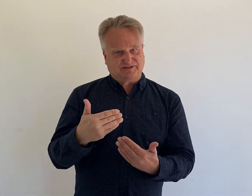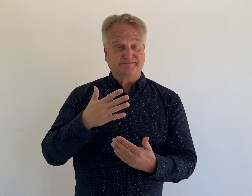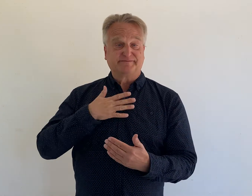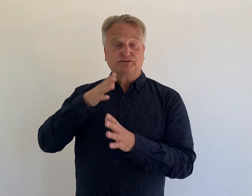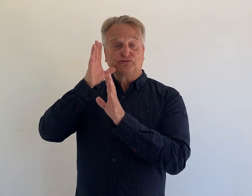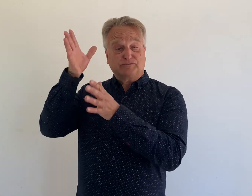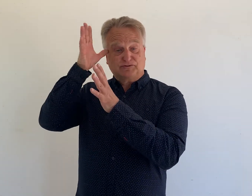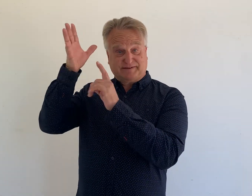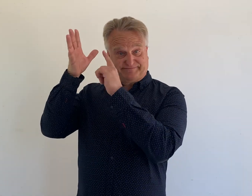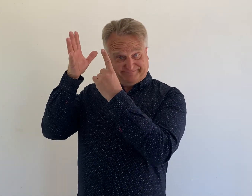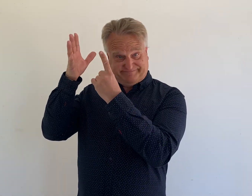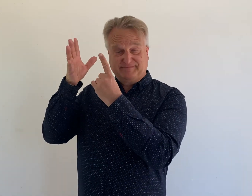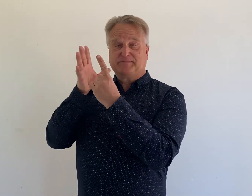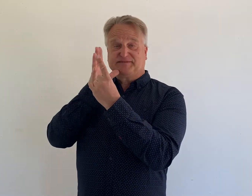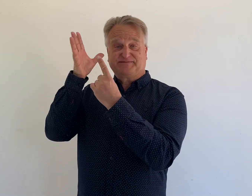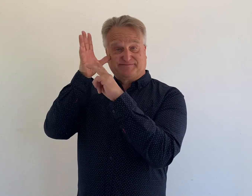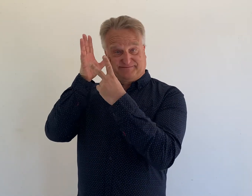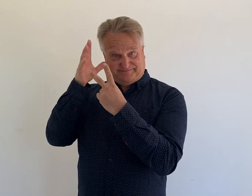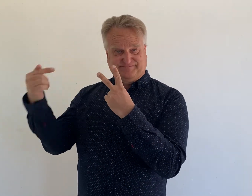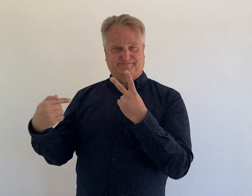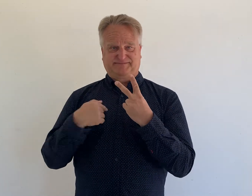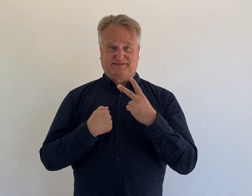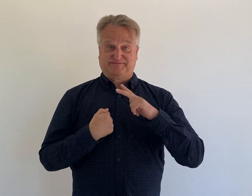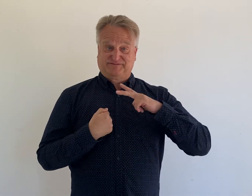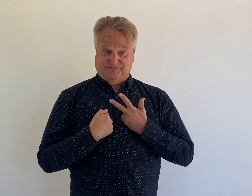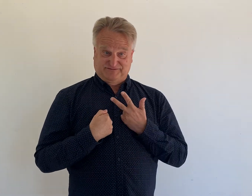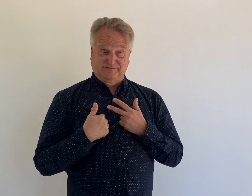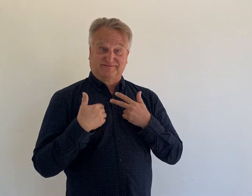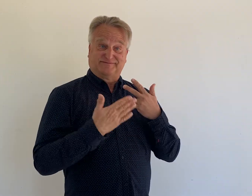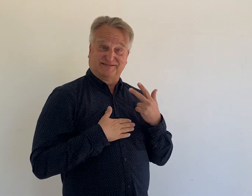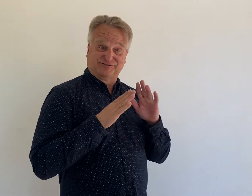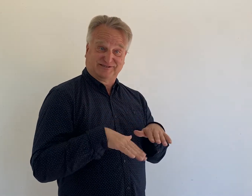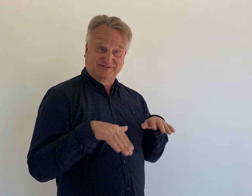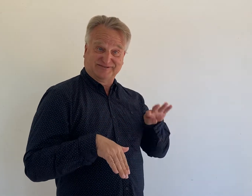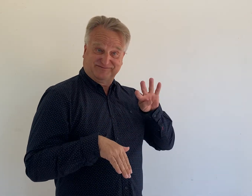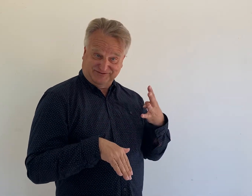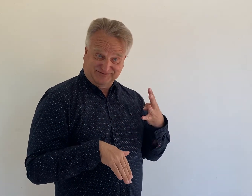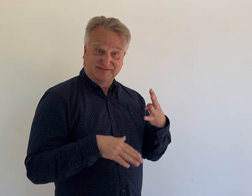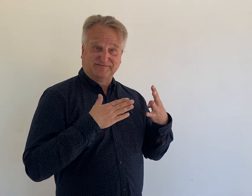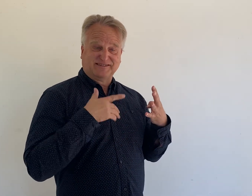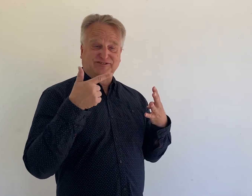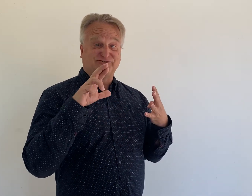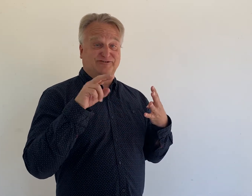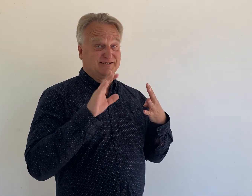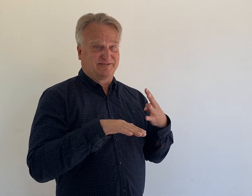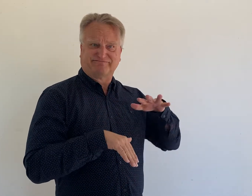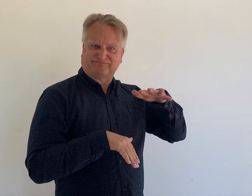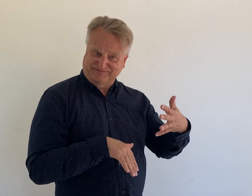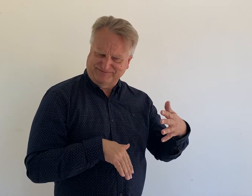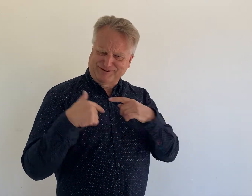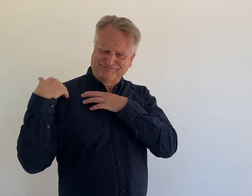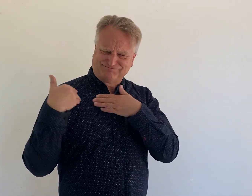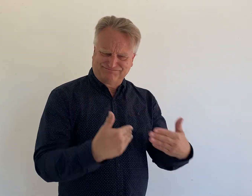starting with my Deaf grandparents who started a lineage of Deaf people including my parents, my children and my grandchildren.